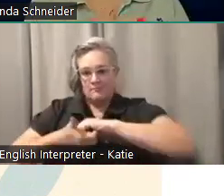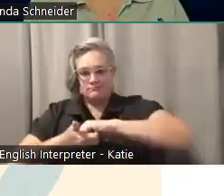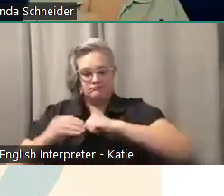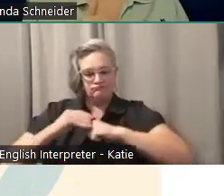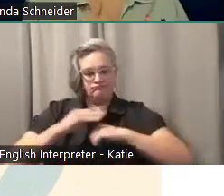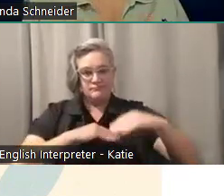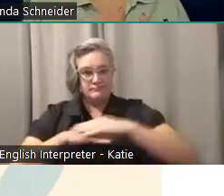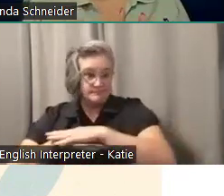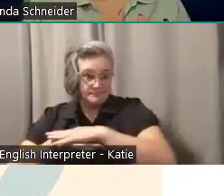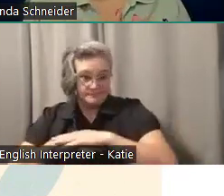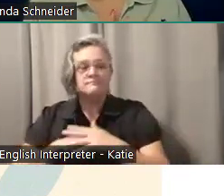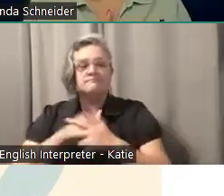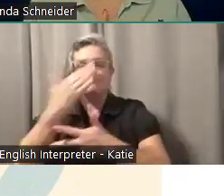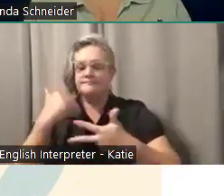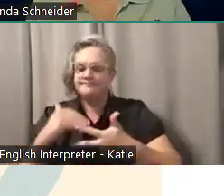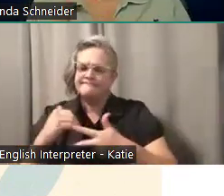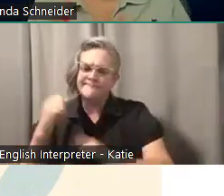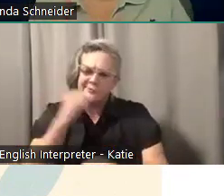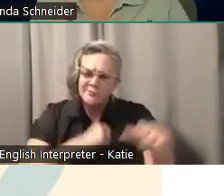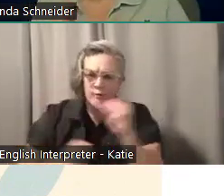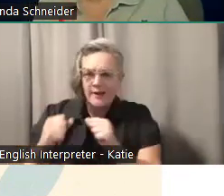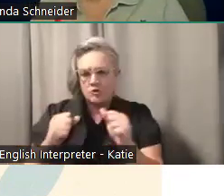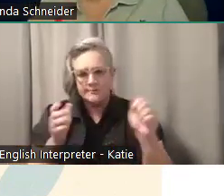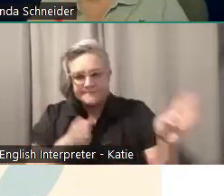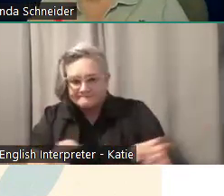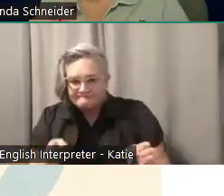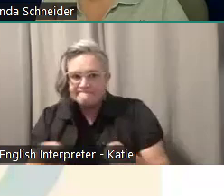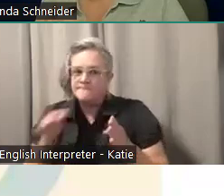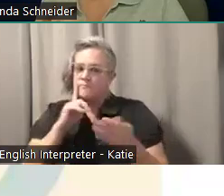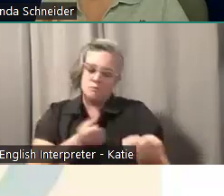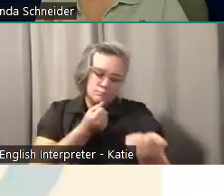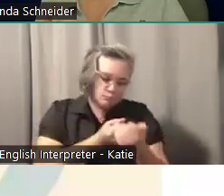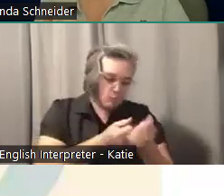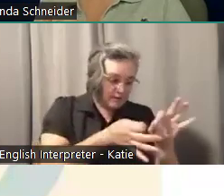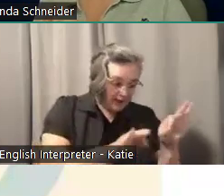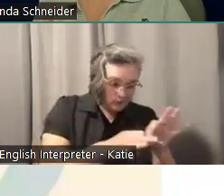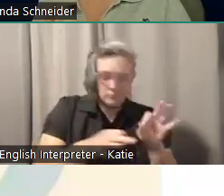Um, then we're gonna talk about strategies to support language and literacy development.